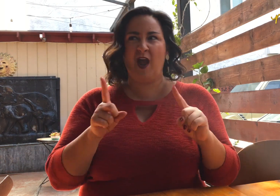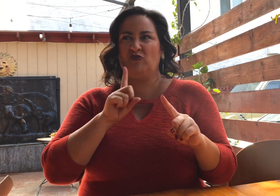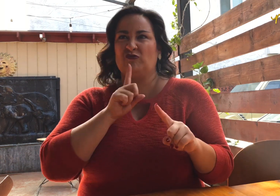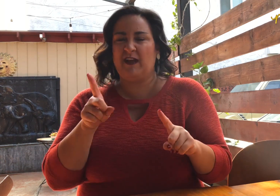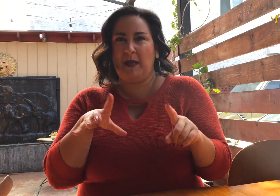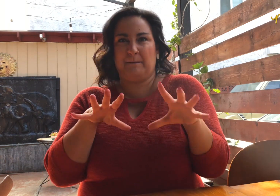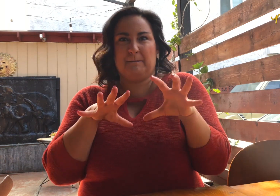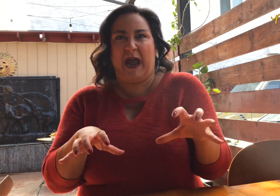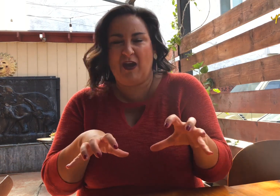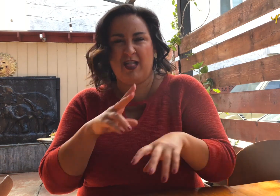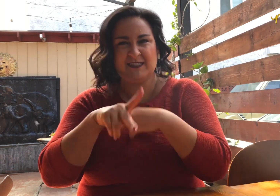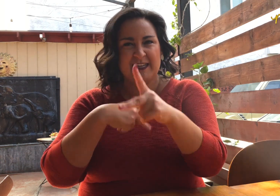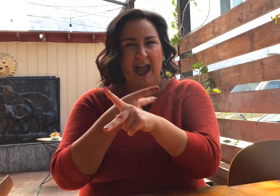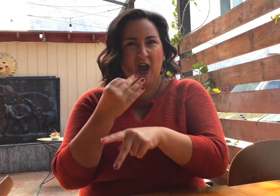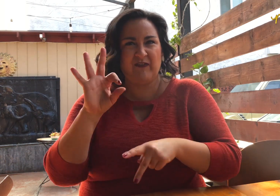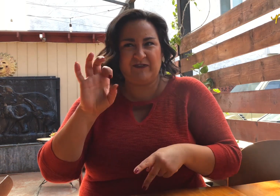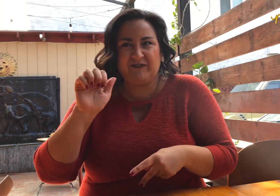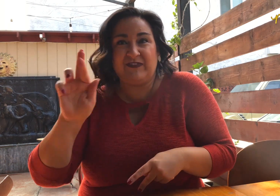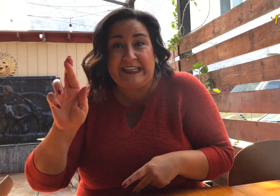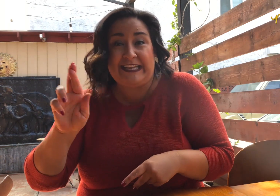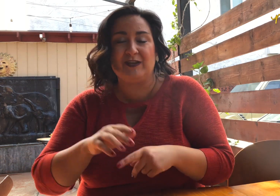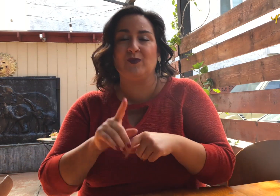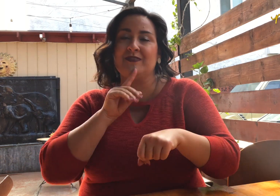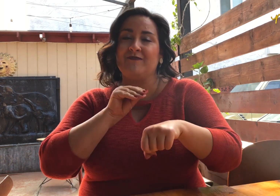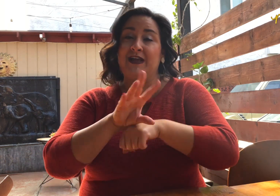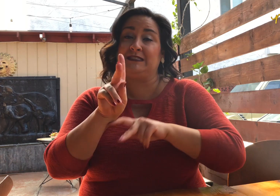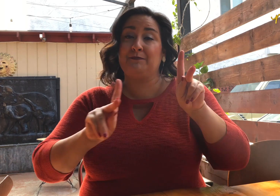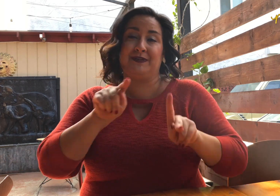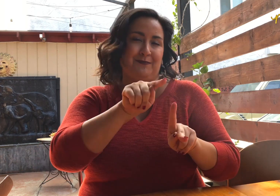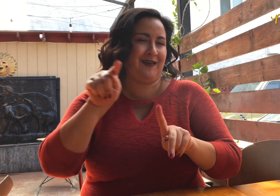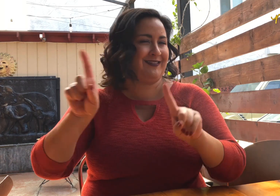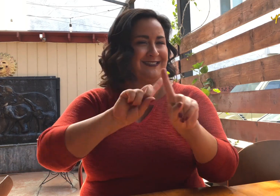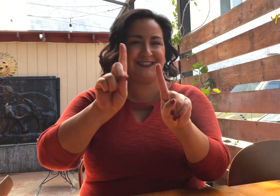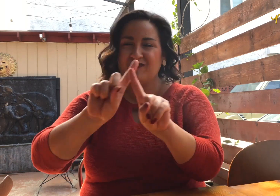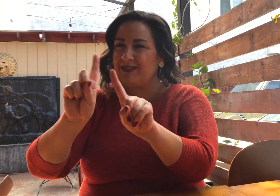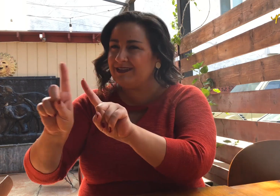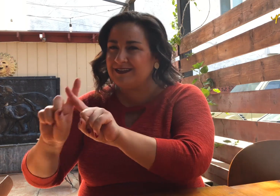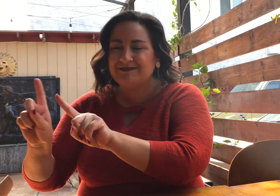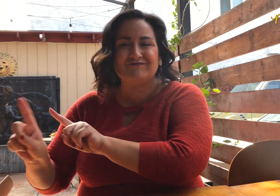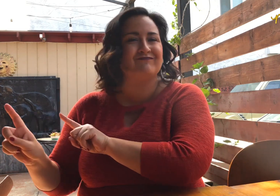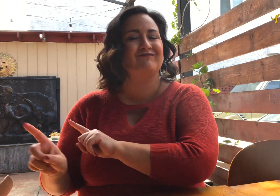but really a paralyzing kind of fear. It affects everyone differently.